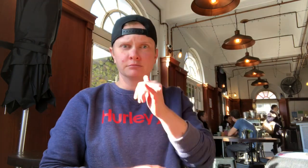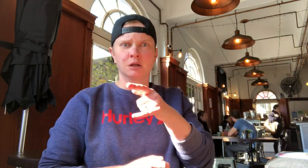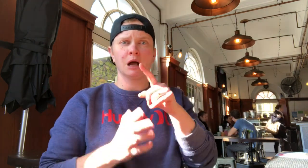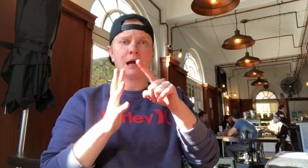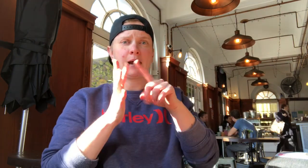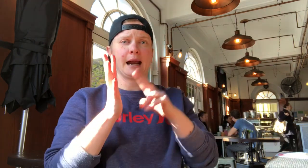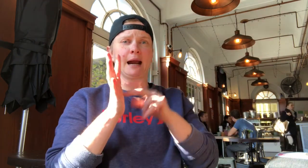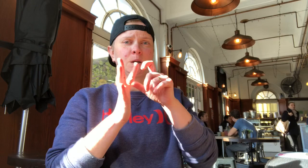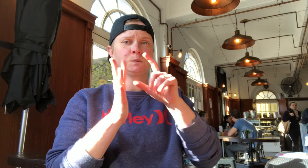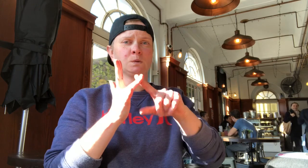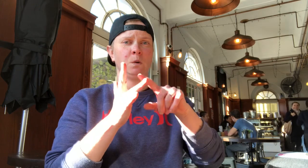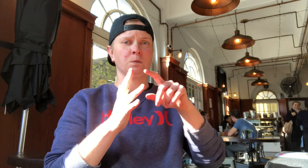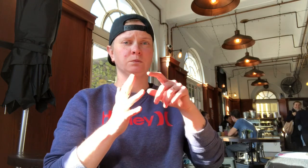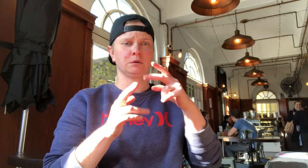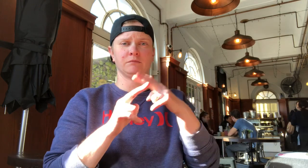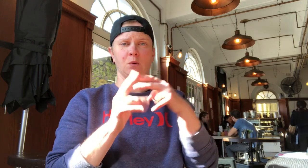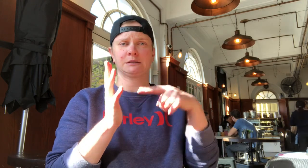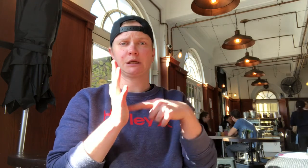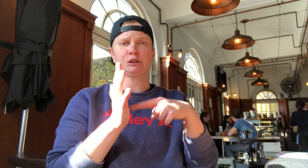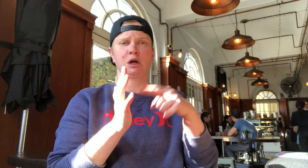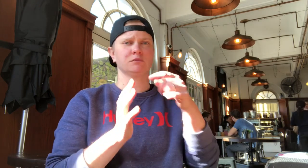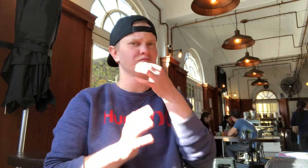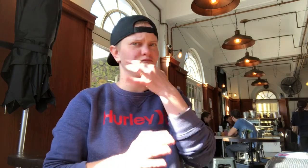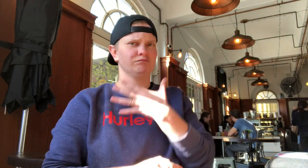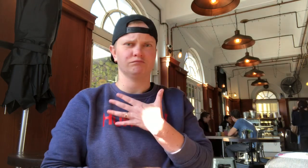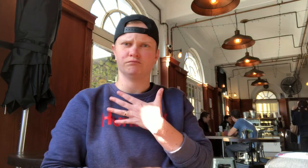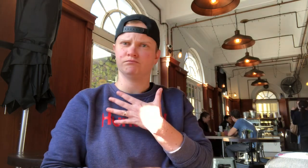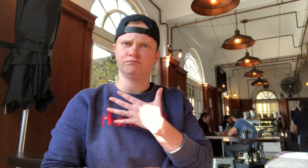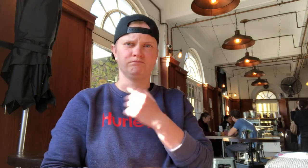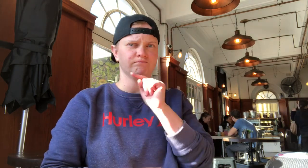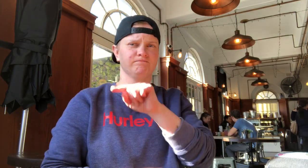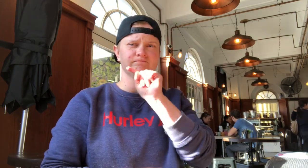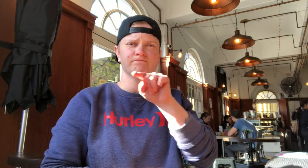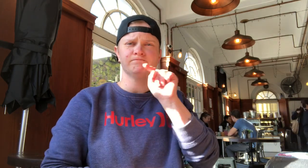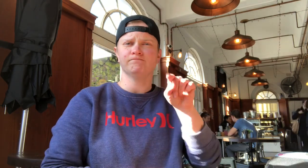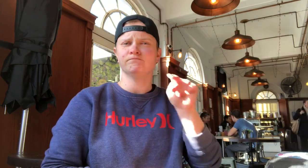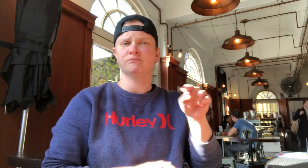Unfortunately to find endocrinologists who provide testosterone shots are rare...